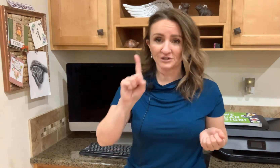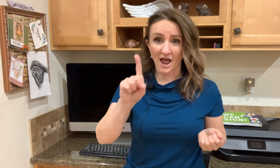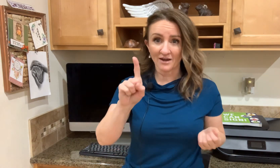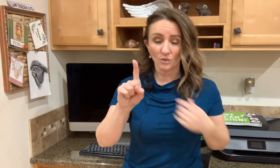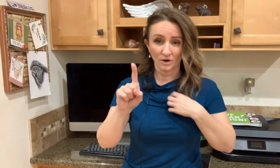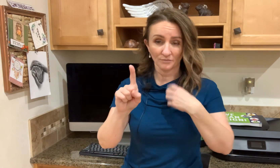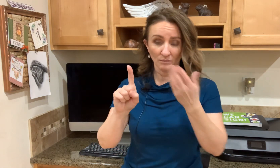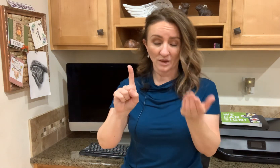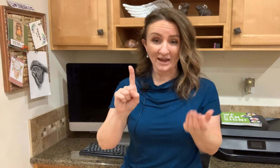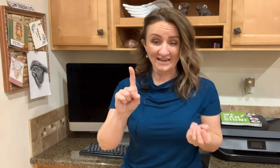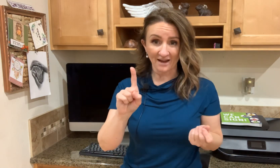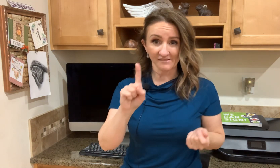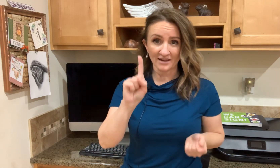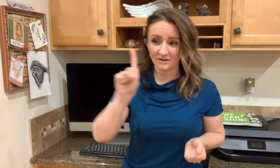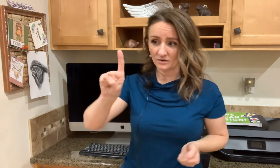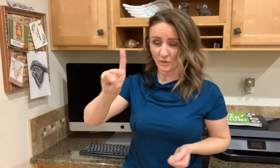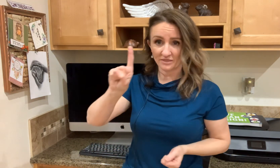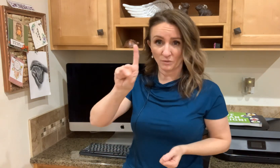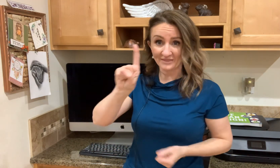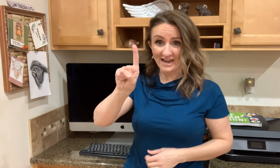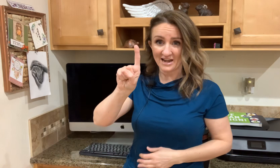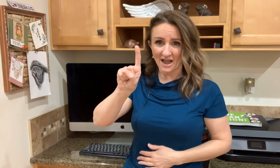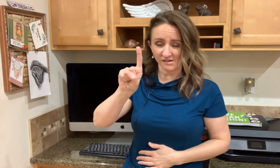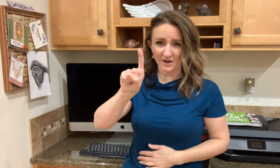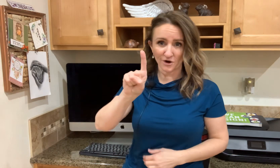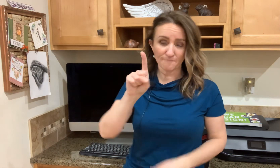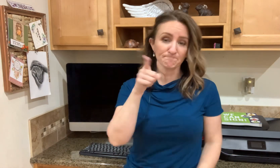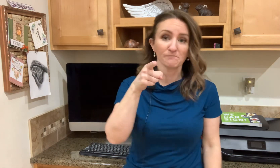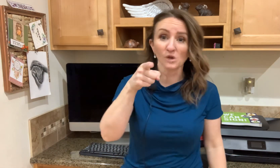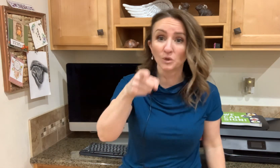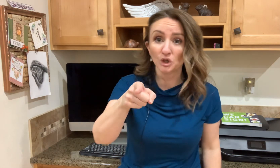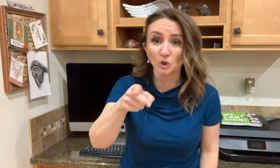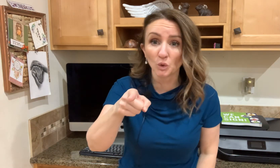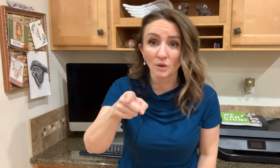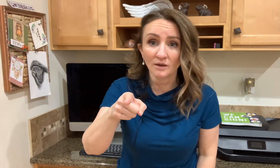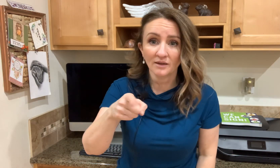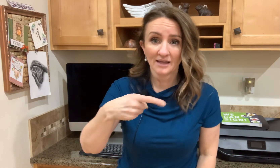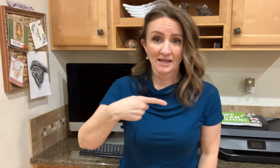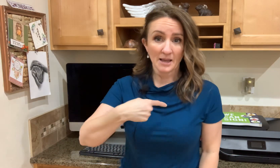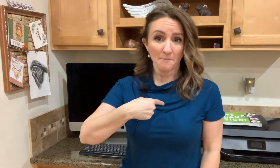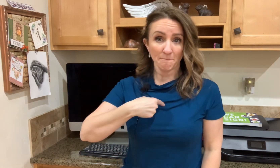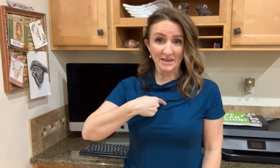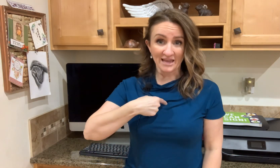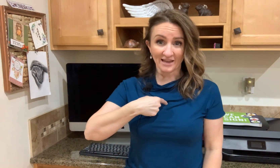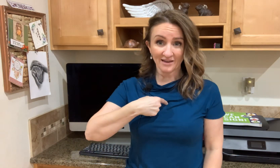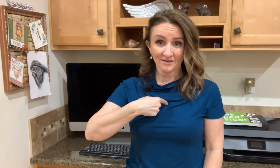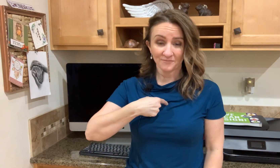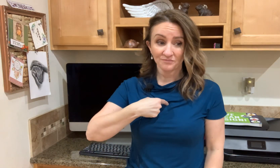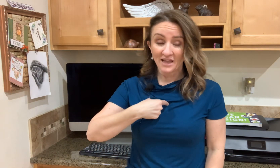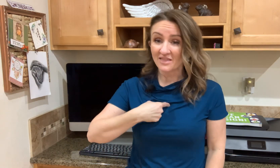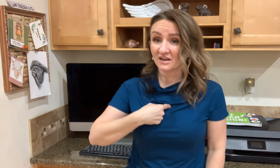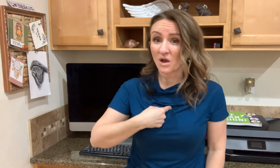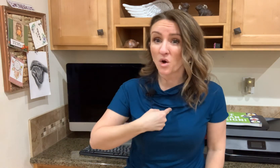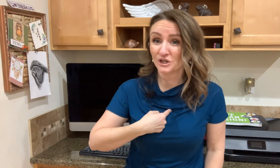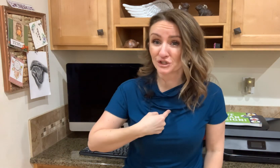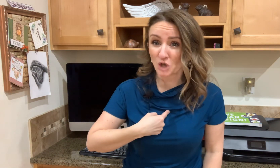done by indexing with the index finger, so "you", "me" and if I wanted to show